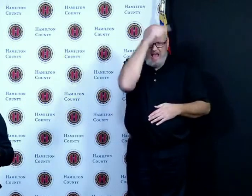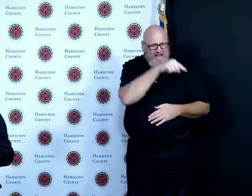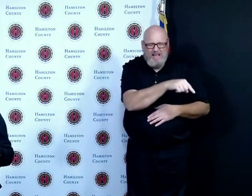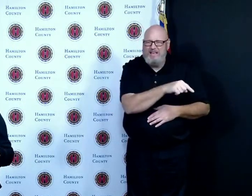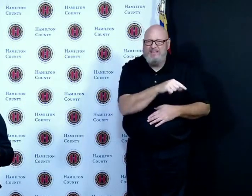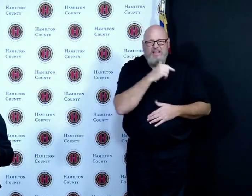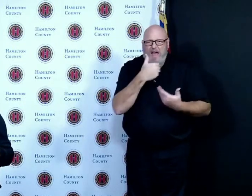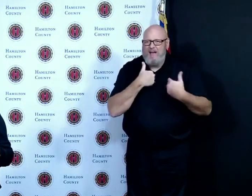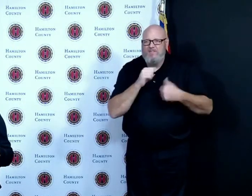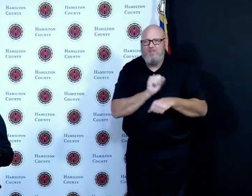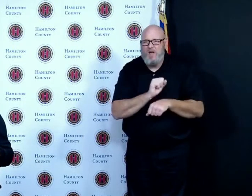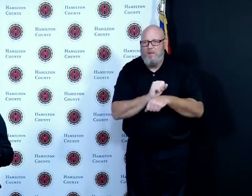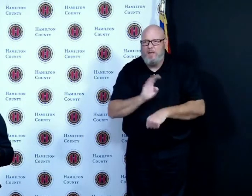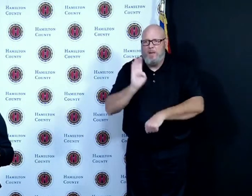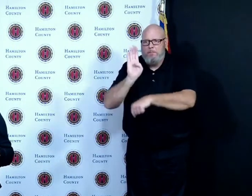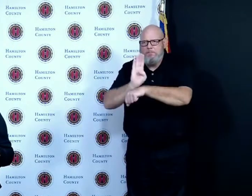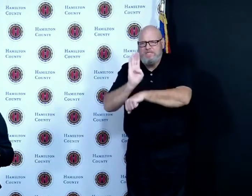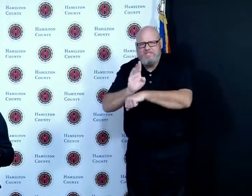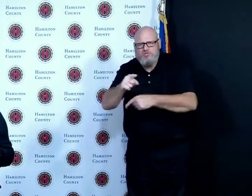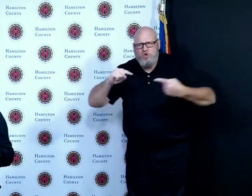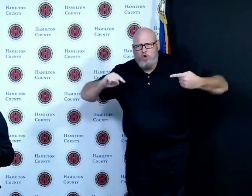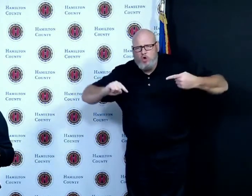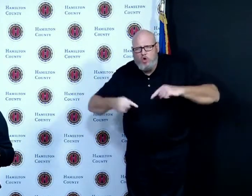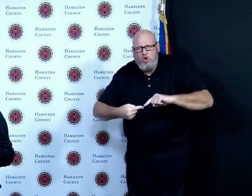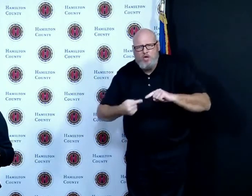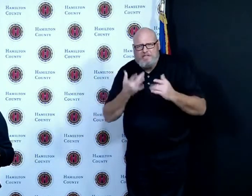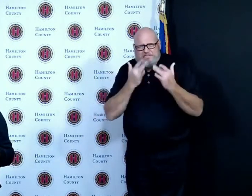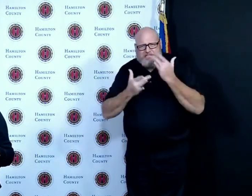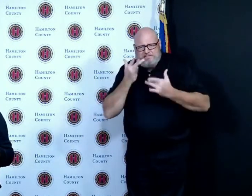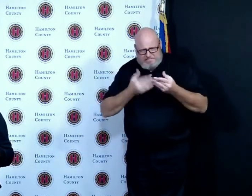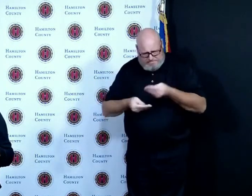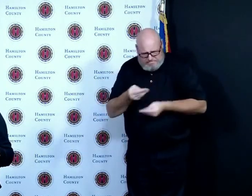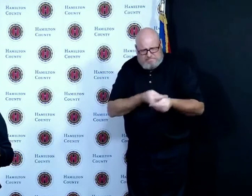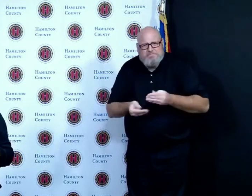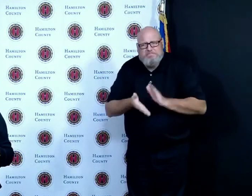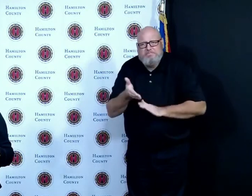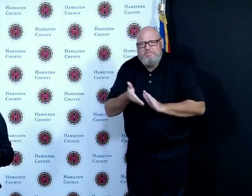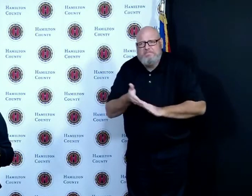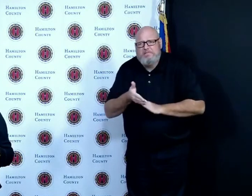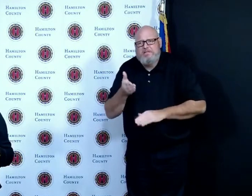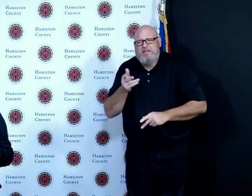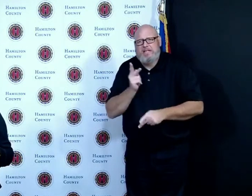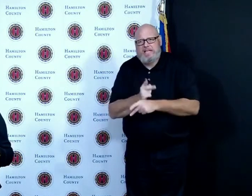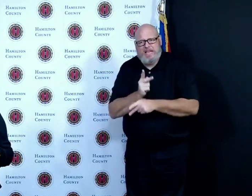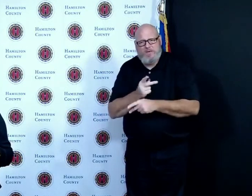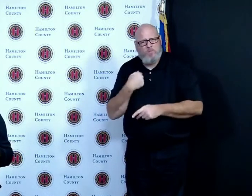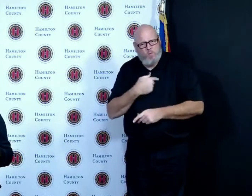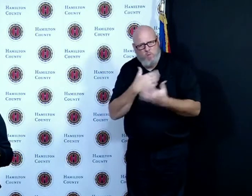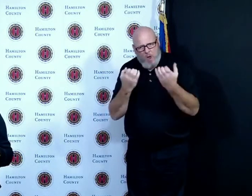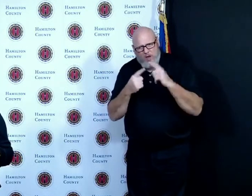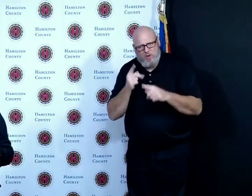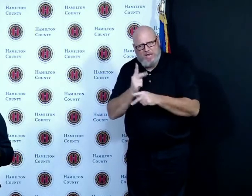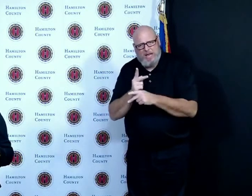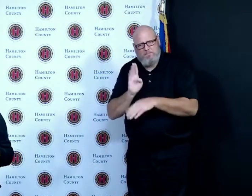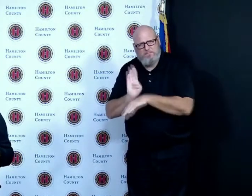done but also to organize us as we are fighting for limited resources we've got the state budget